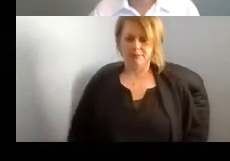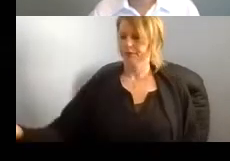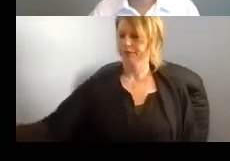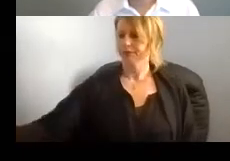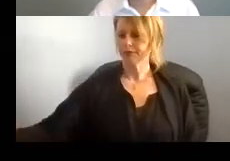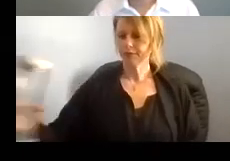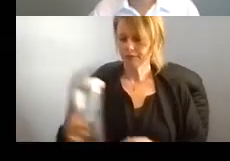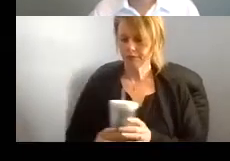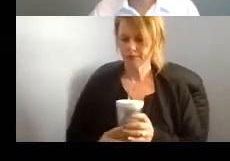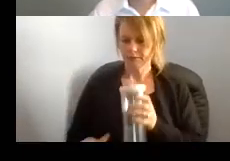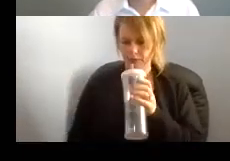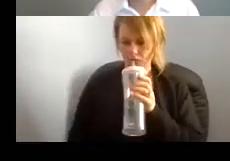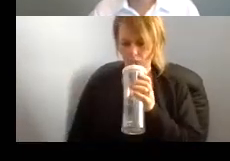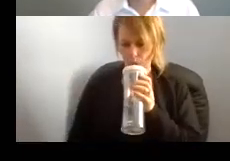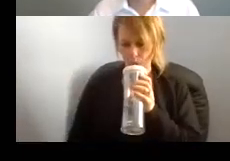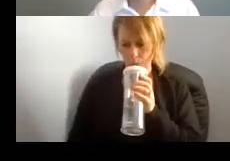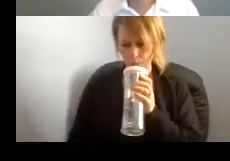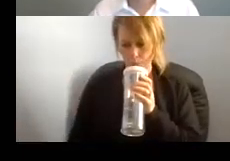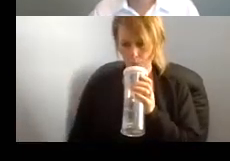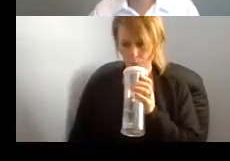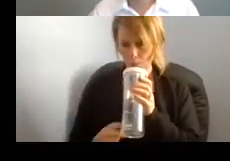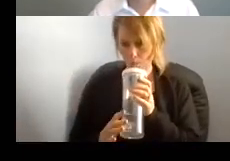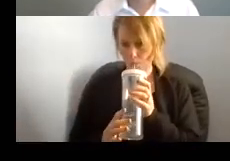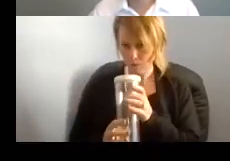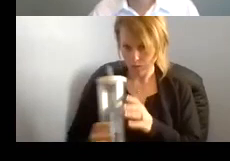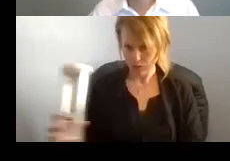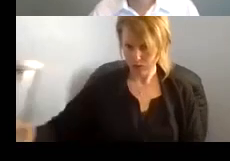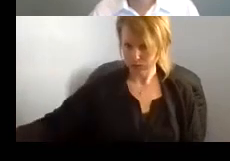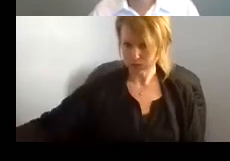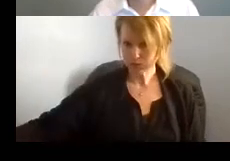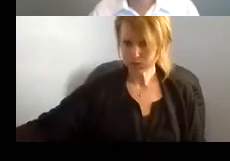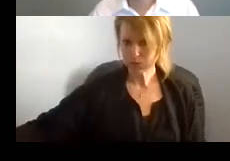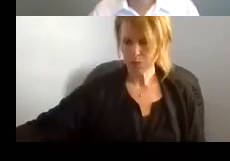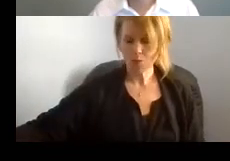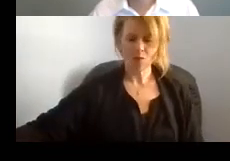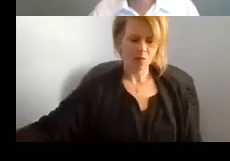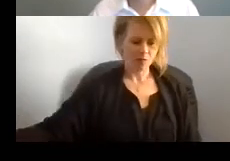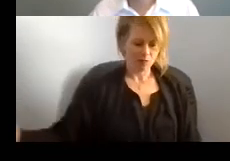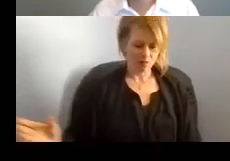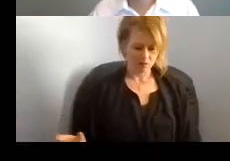Tim? - This is … Molly? - This is Molly. Yep. You mentioned starting professional self-care now.